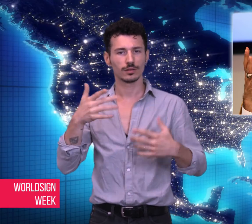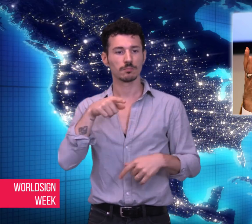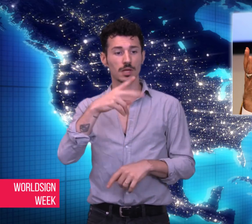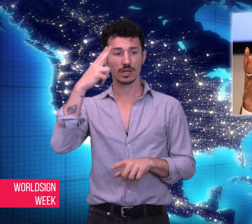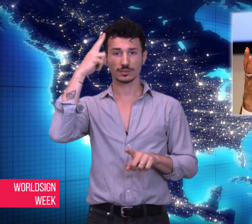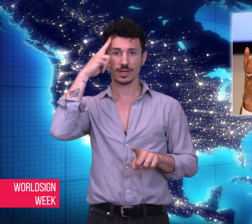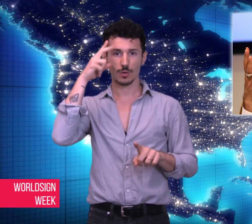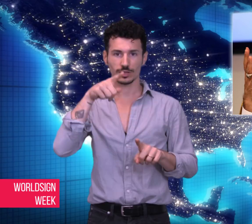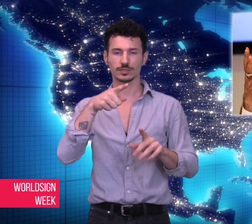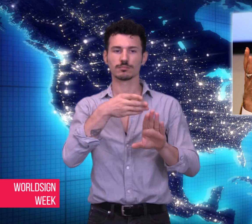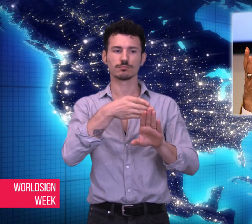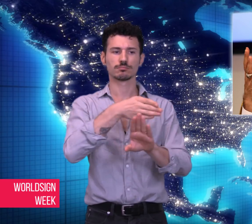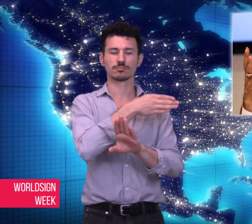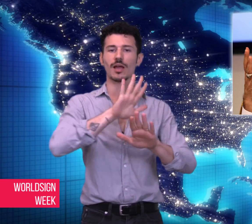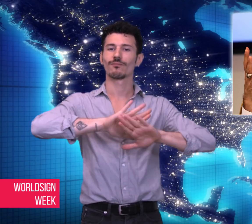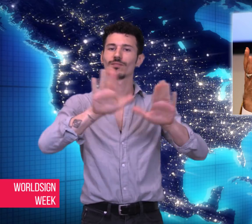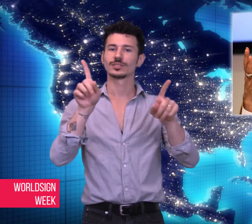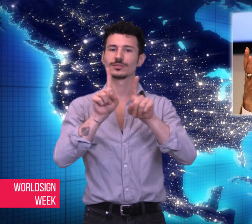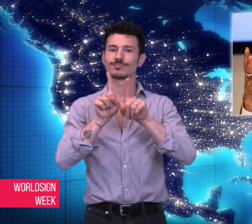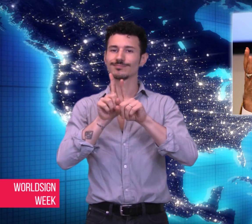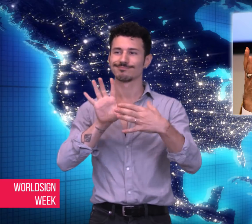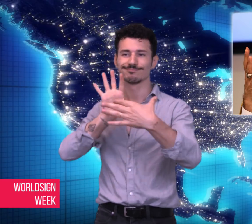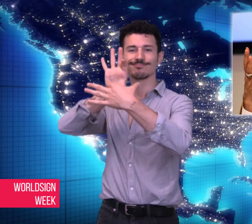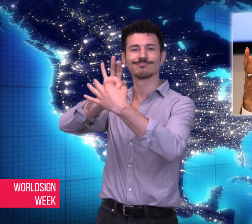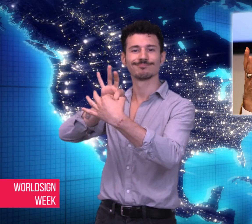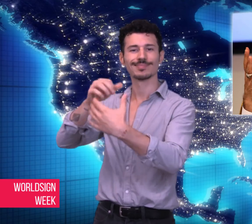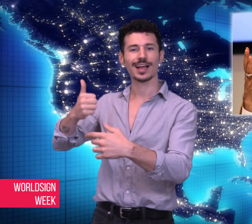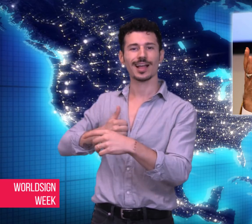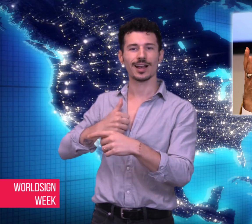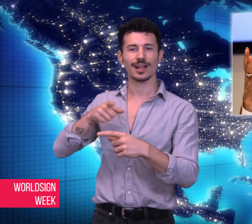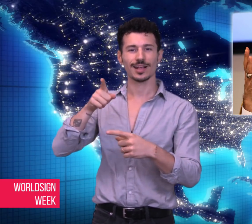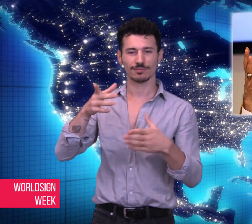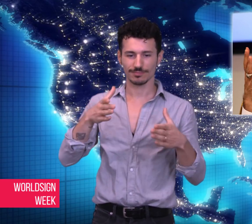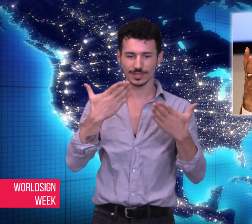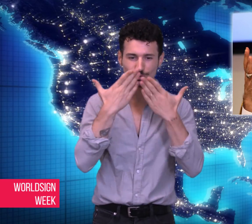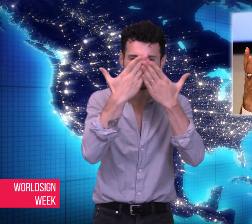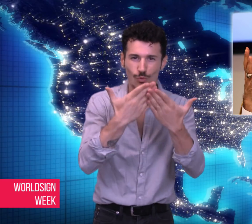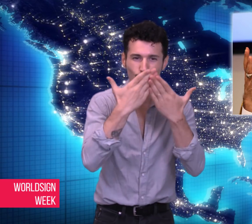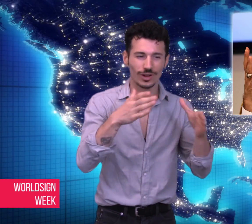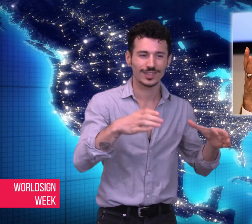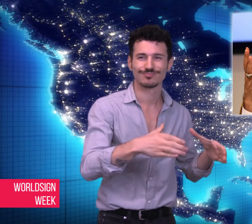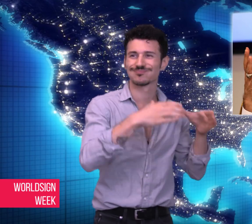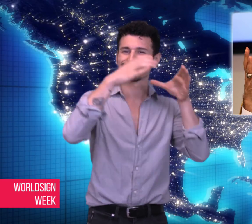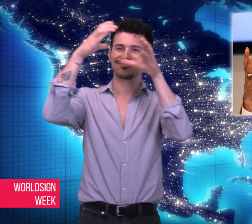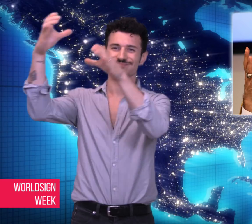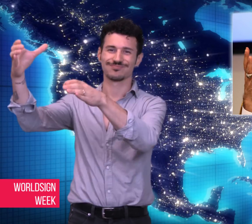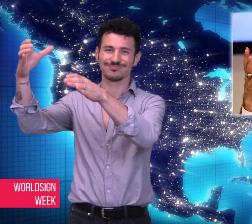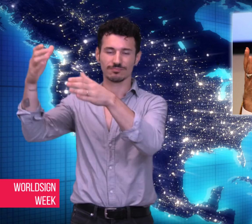ambassador after the Canadian